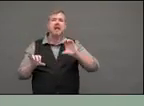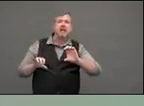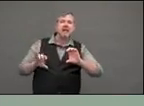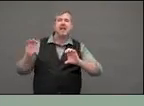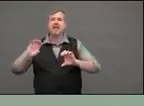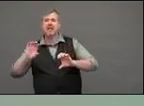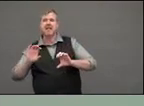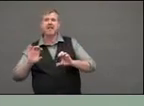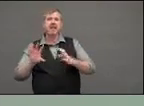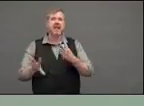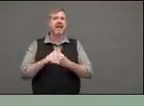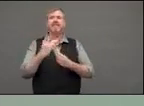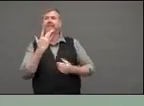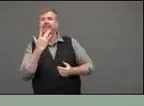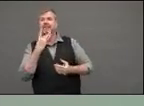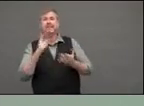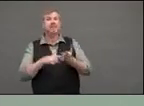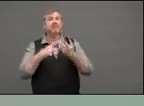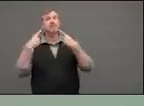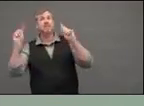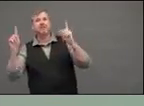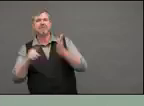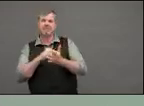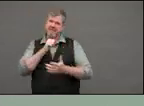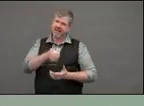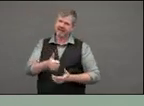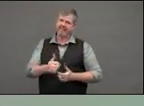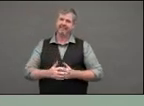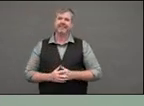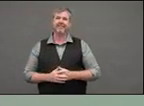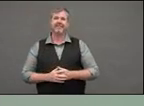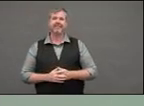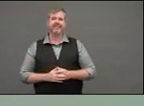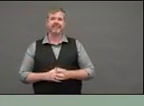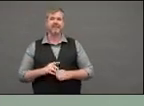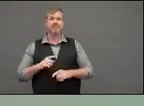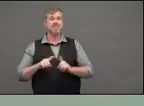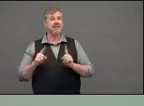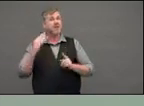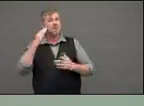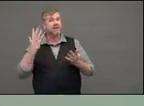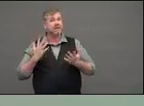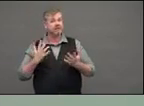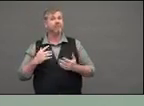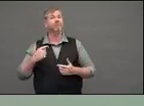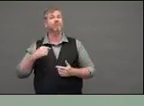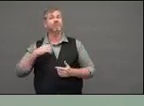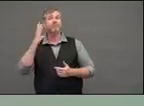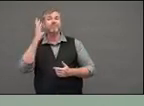it works sometimes it didn't and i'm like you know what i'm working i'm i'm experiencing with my spices you know and seeing